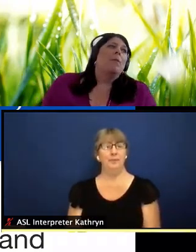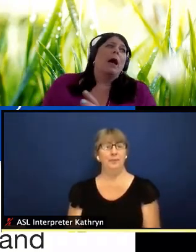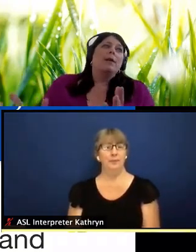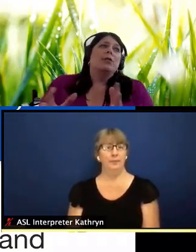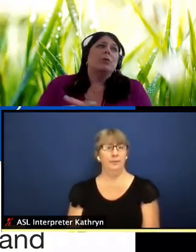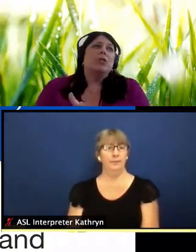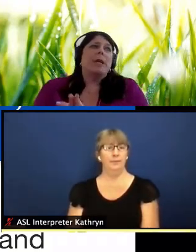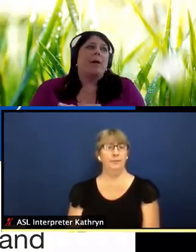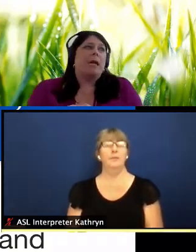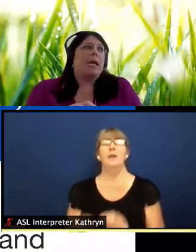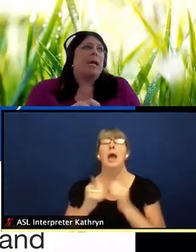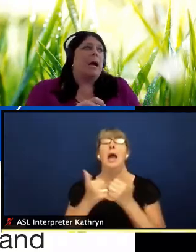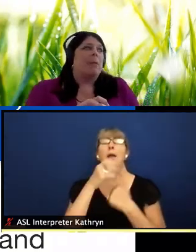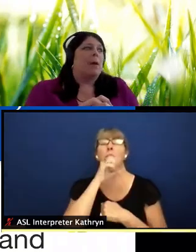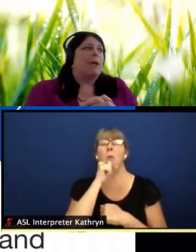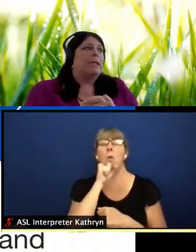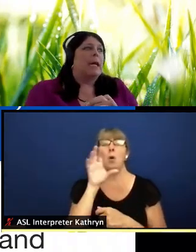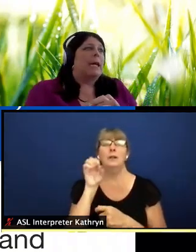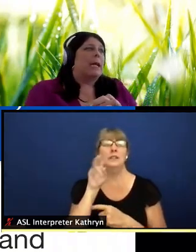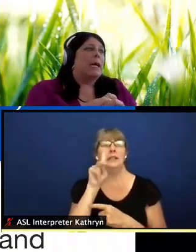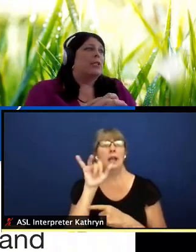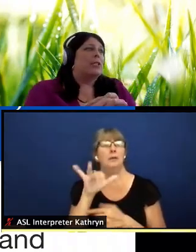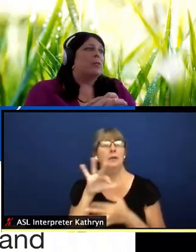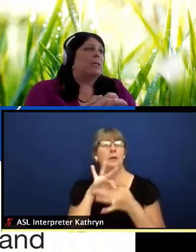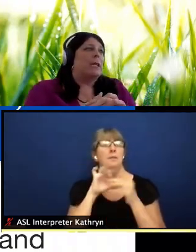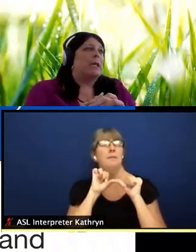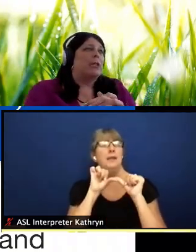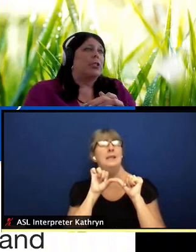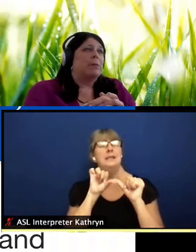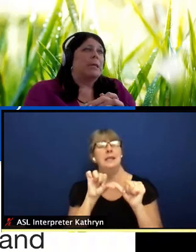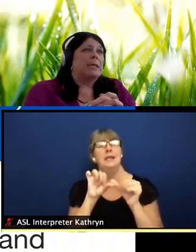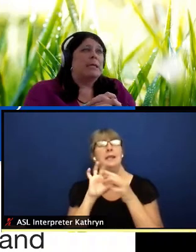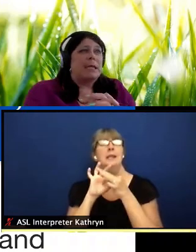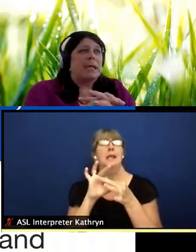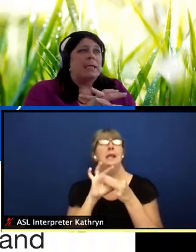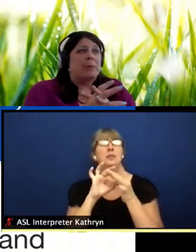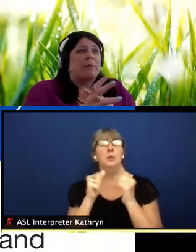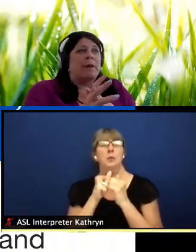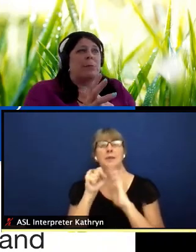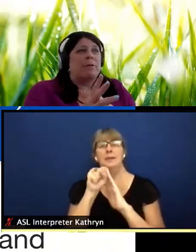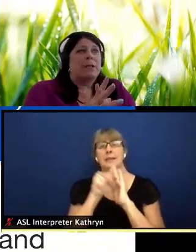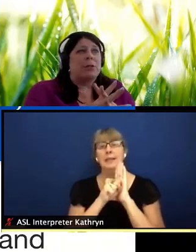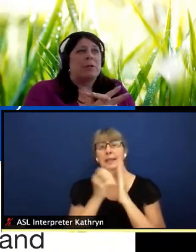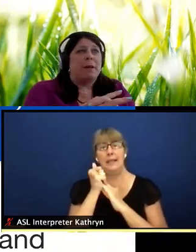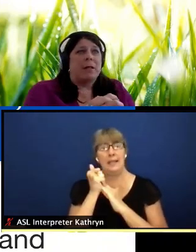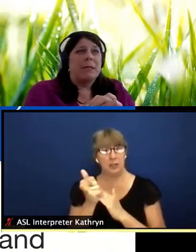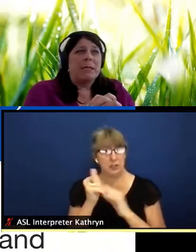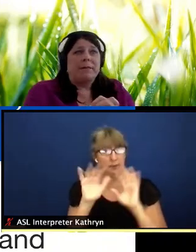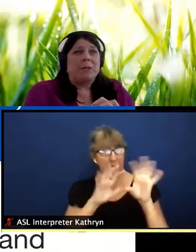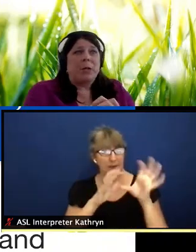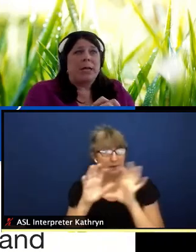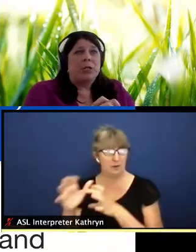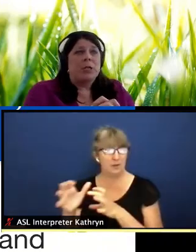How does Orange County, maintain connections with State Leadership and entities that provide professional development in deaf education?